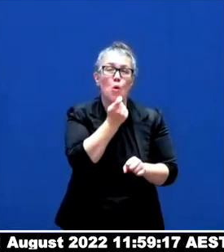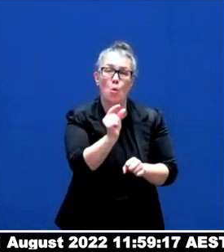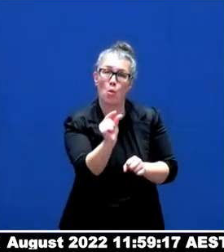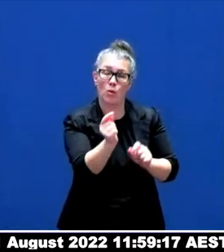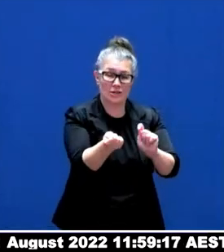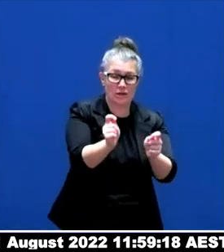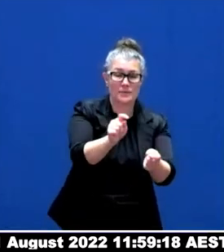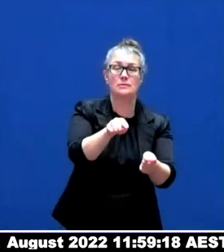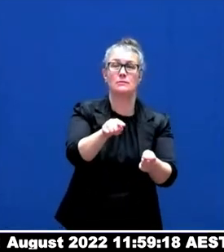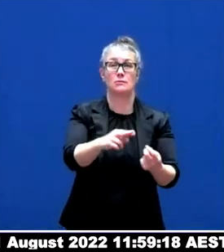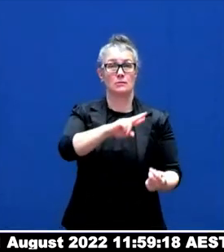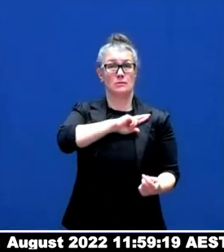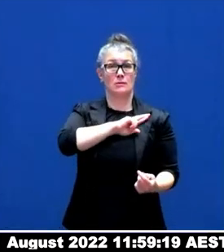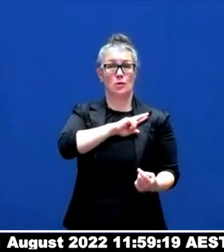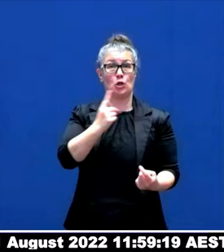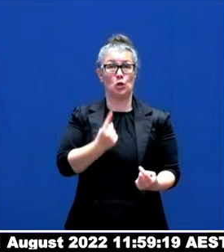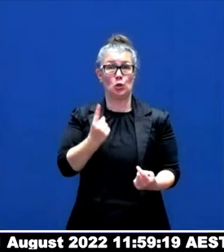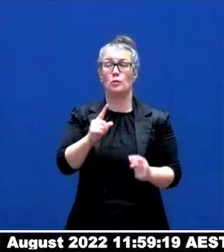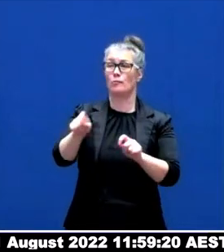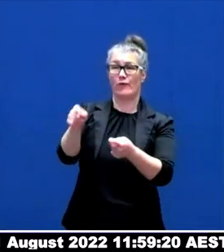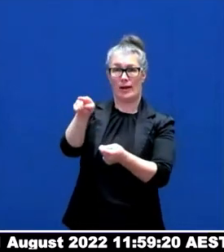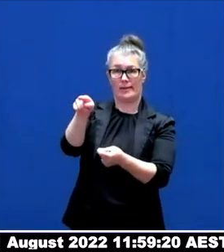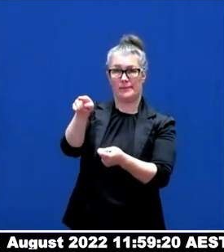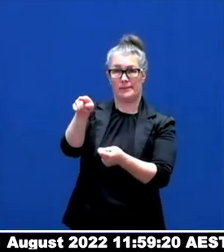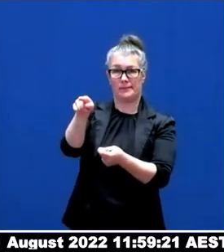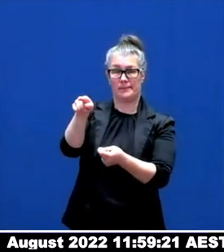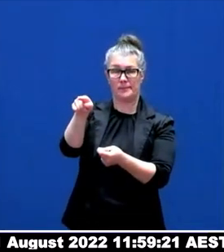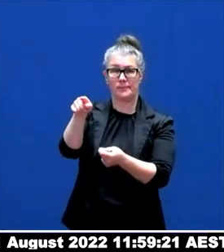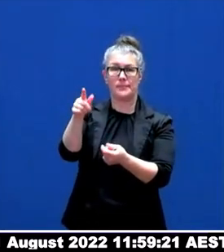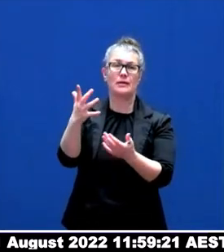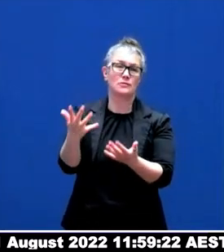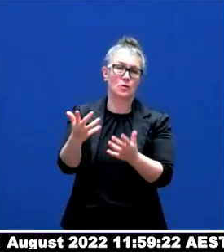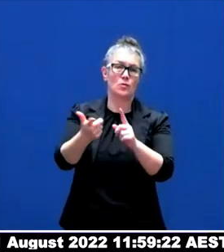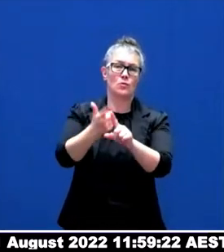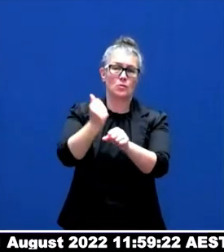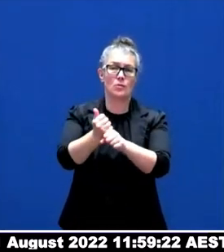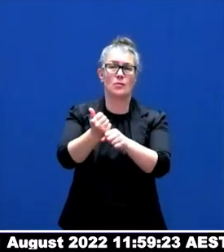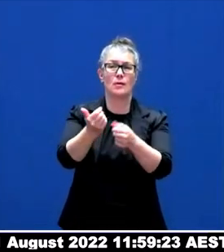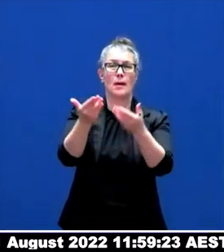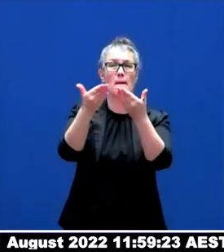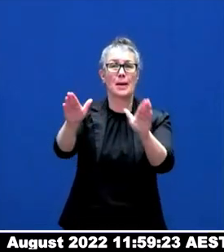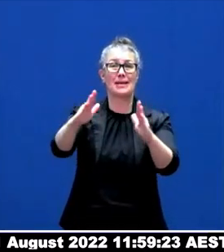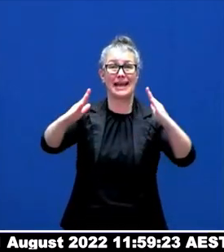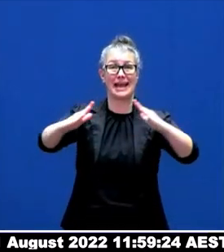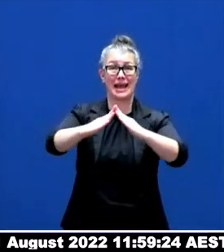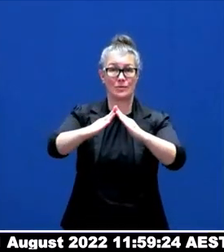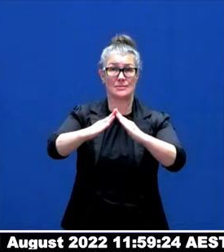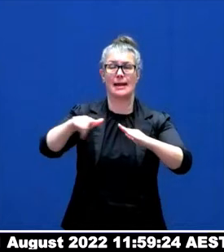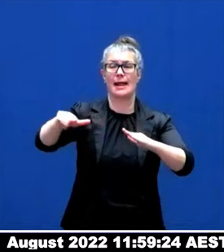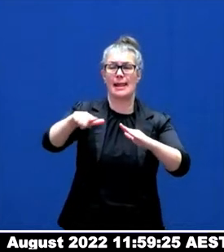would be the responsibility of the provider. So, in the instance of public housing, that would be the Land and Housing Corporation, or